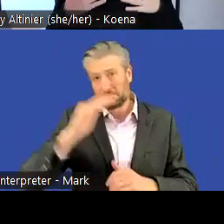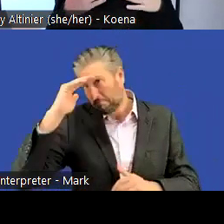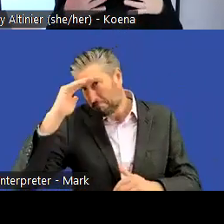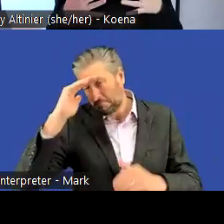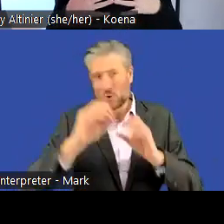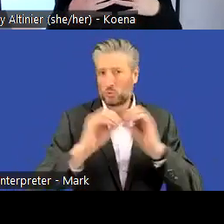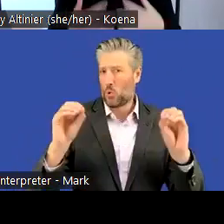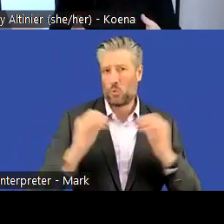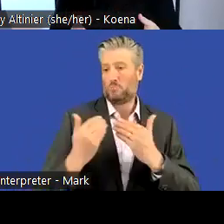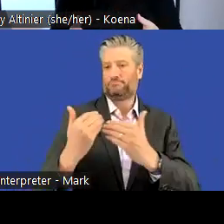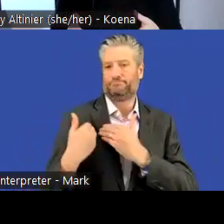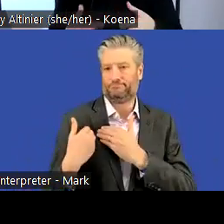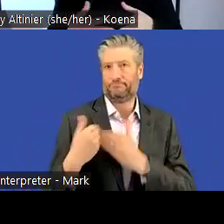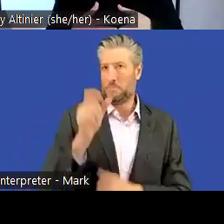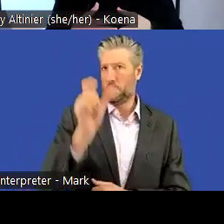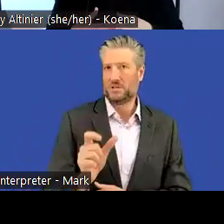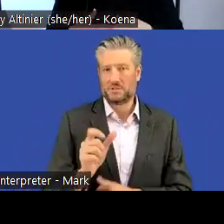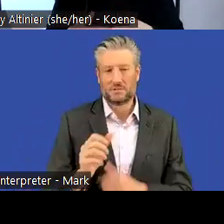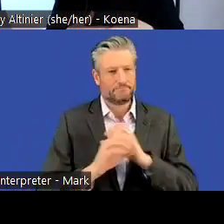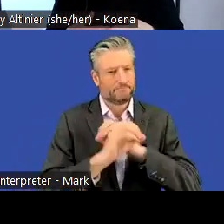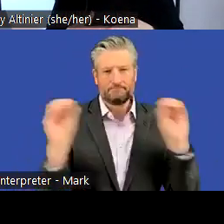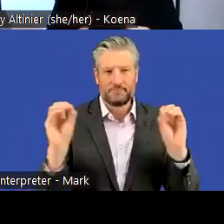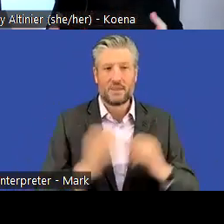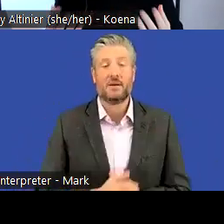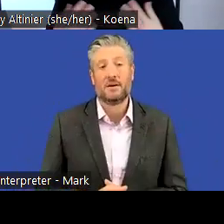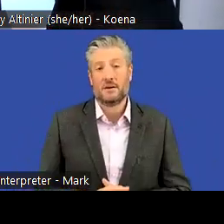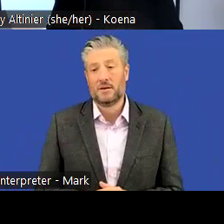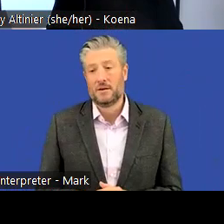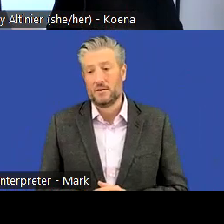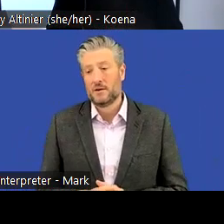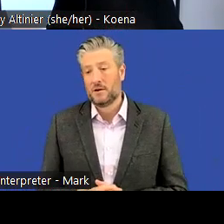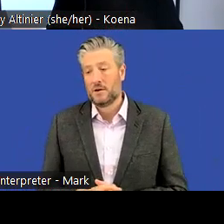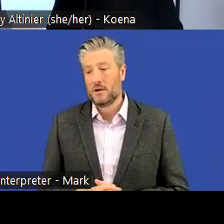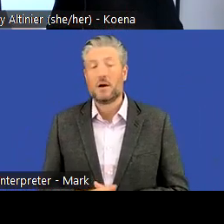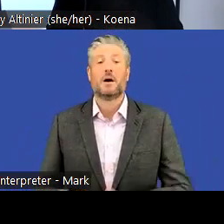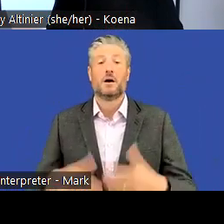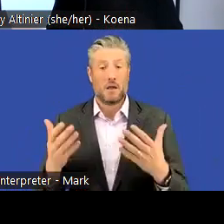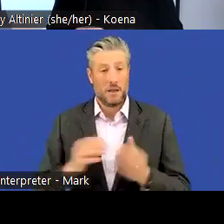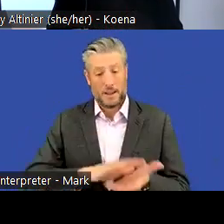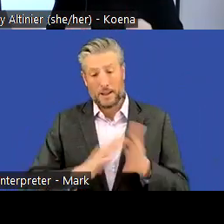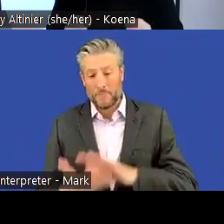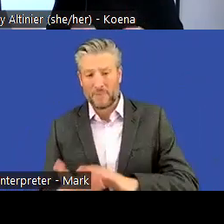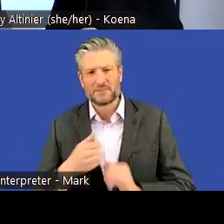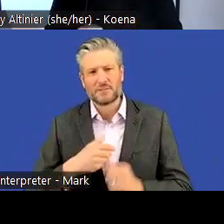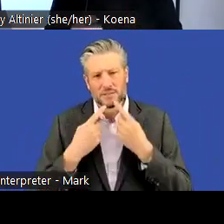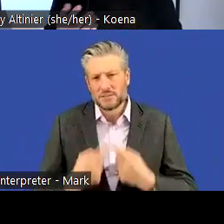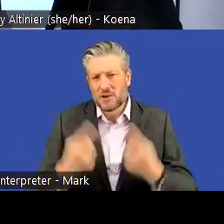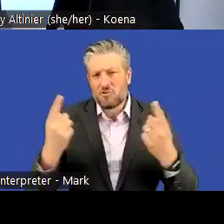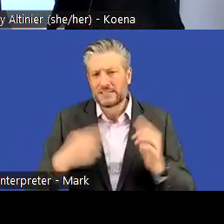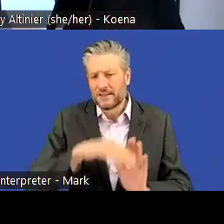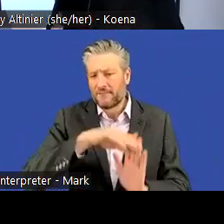First, when we come to the implementation of the directive, something is important to